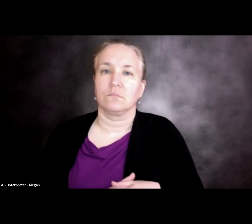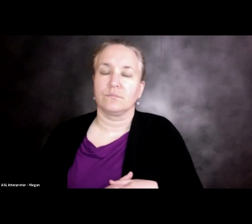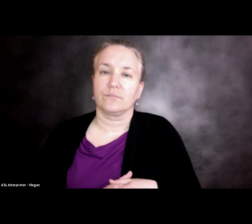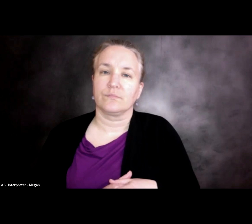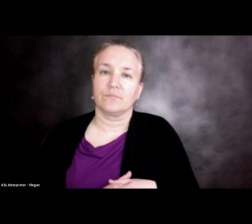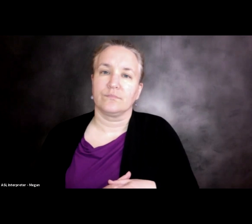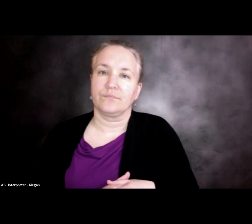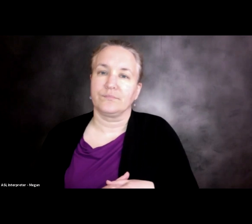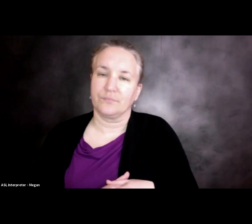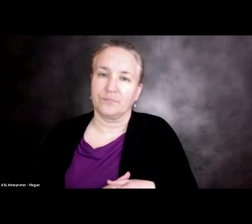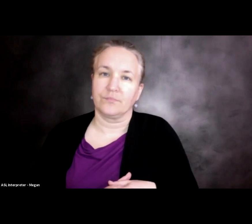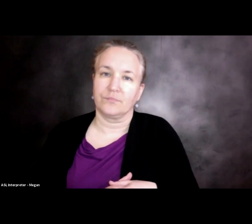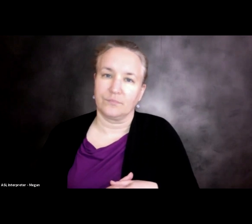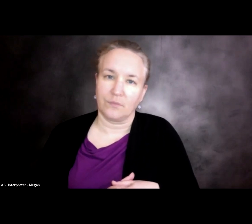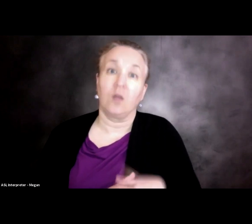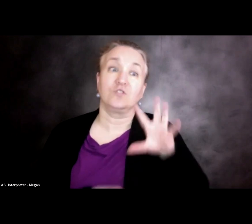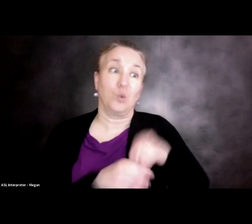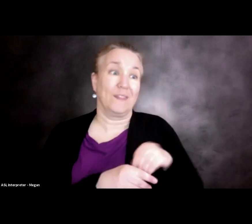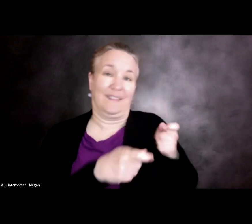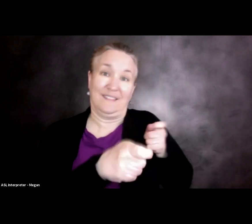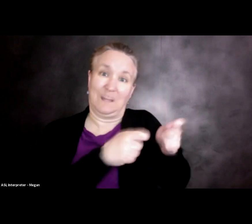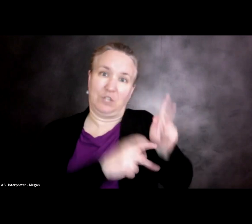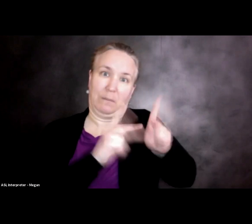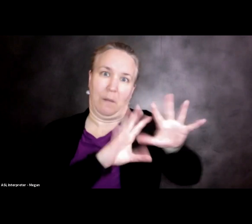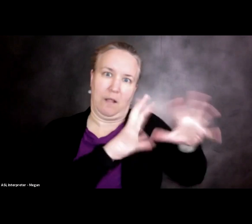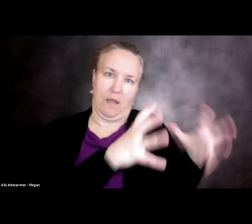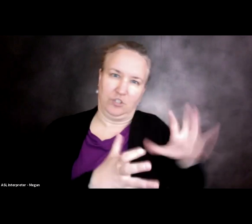within the subject population.